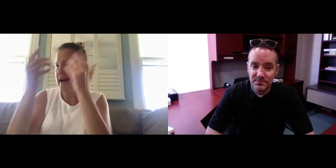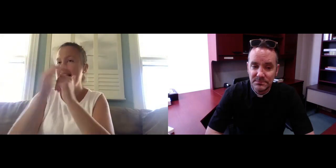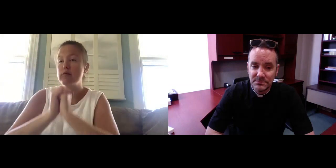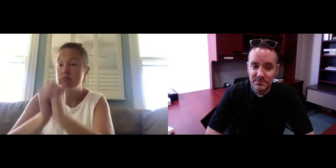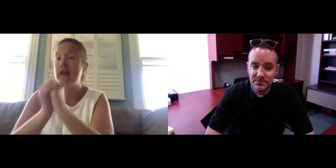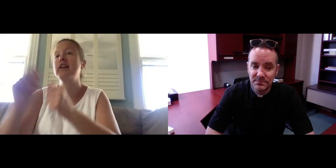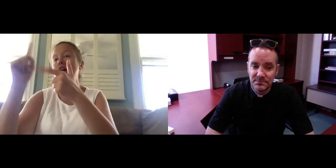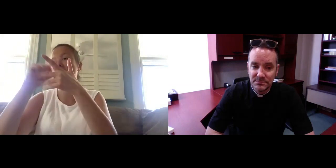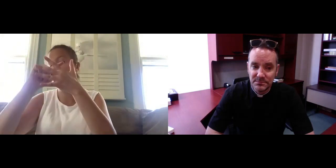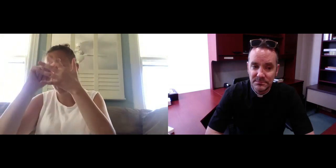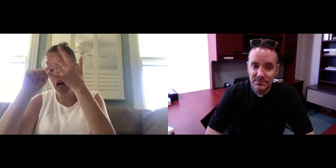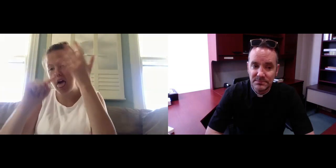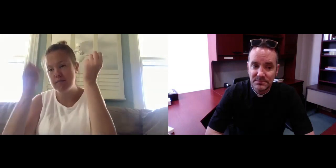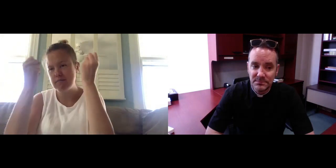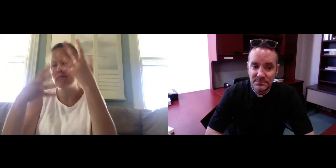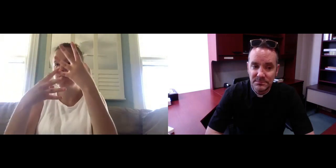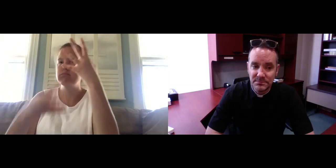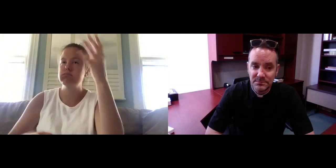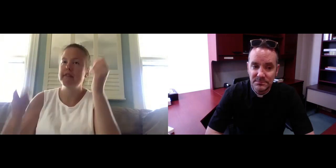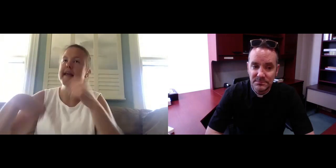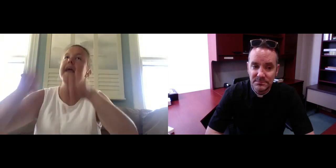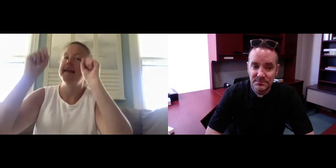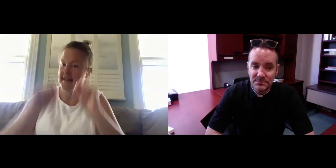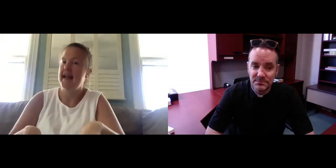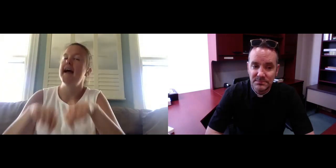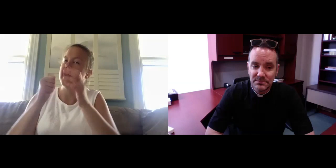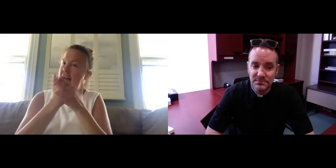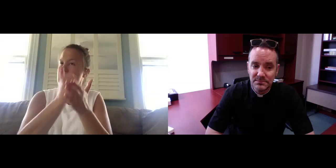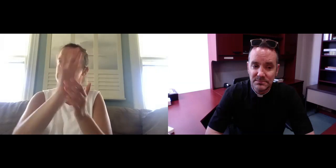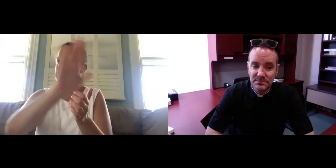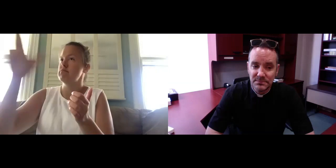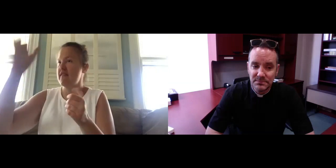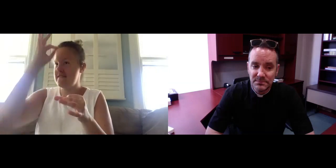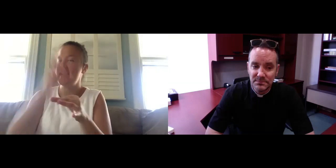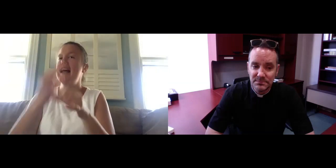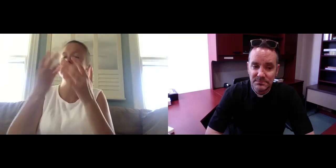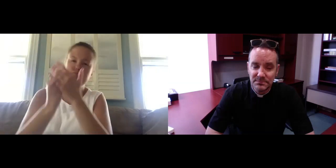Mass online, we can pray the Rosary, we can join in Adoration. There are so many